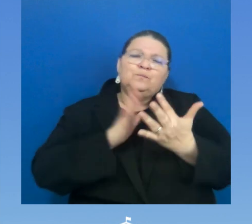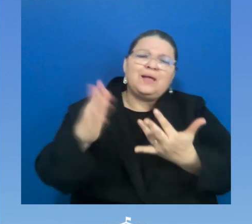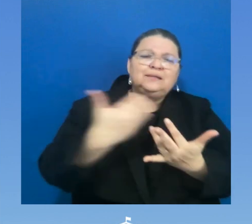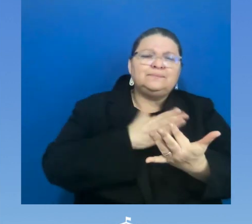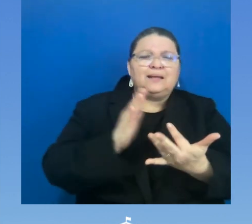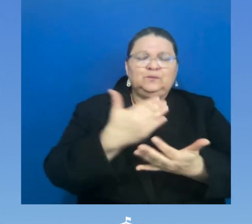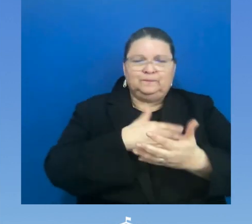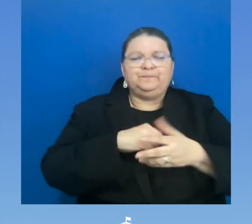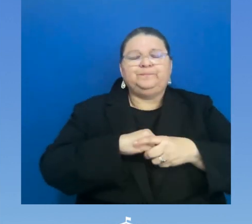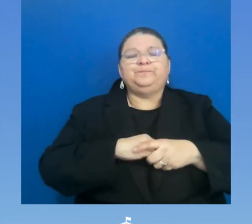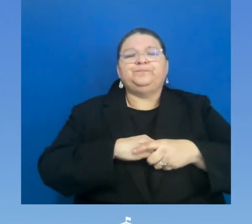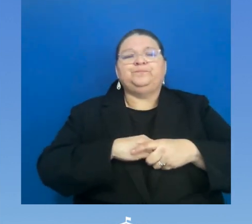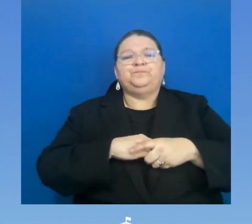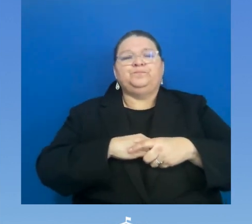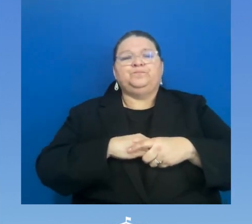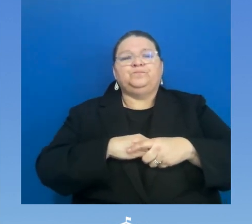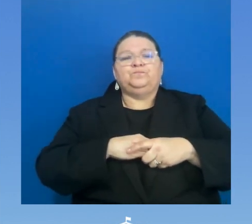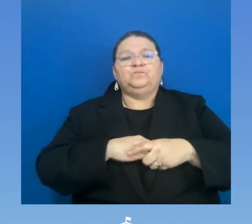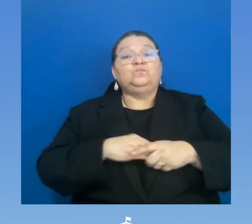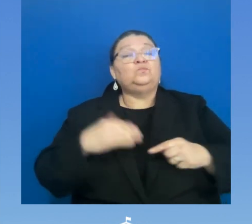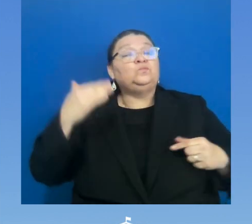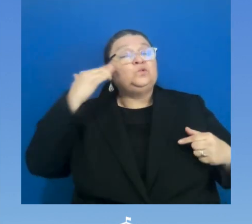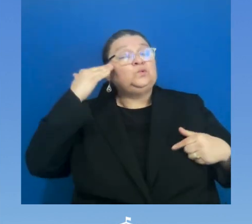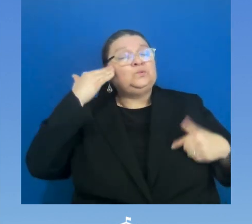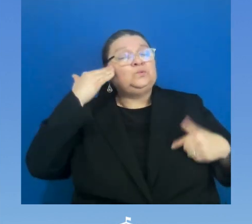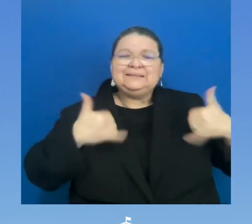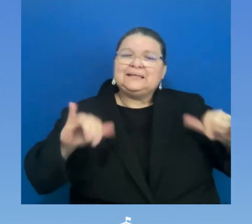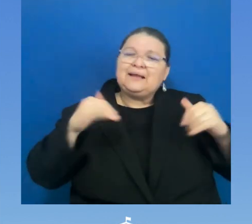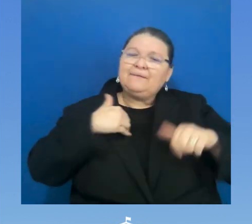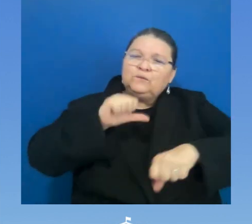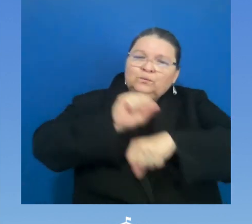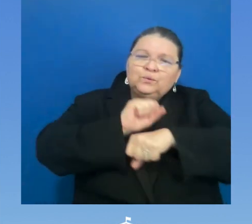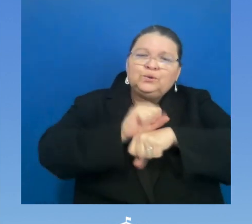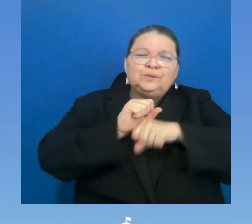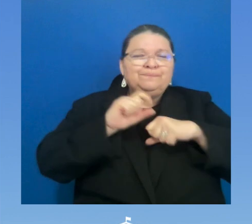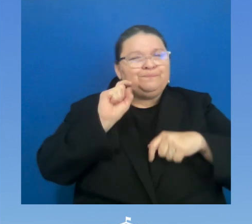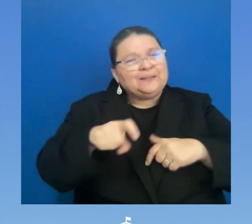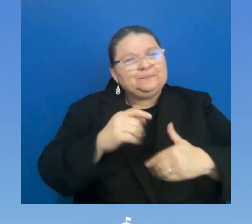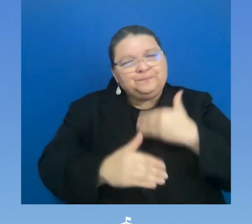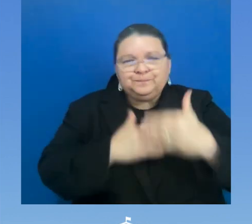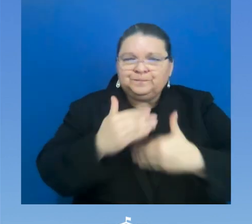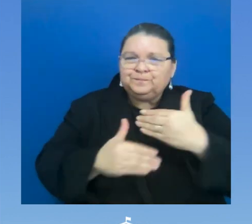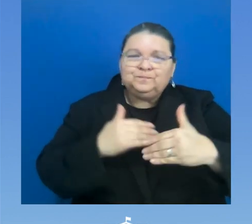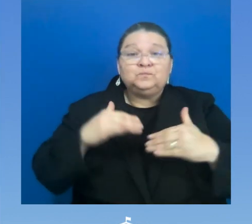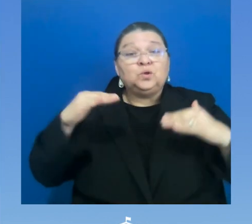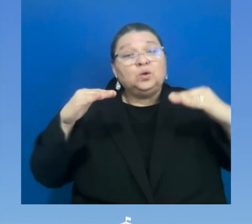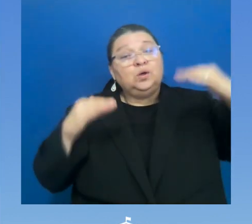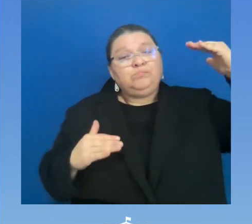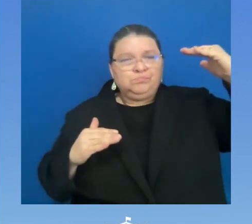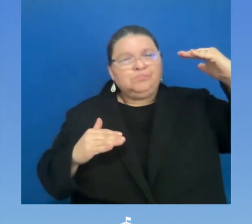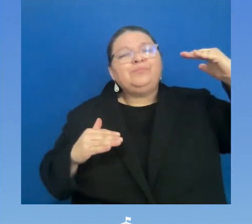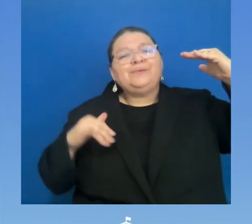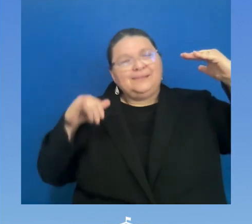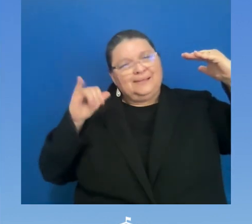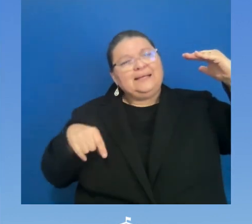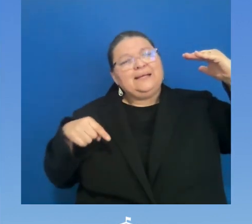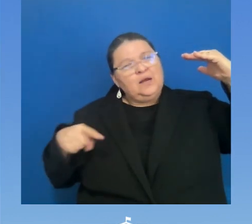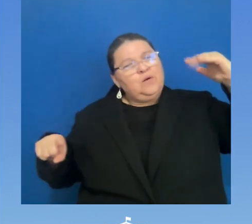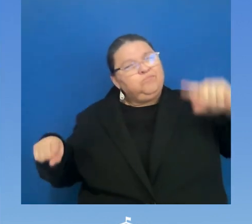The federal pay gap has been built up over decades, and it will take time to eliminate. OPM is proud to work with our partners